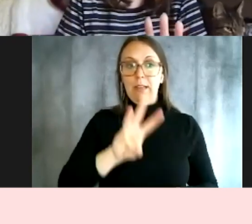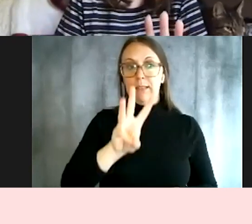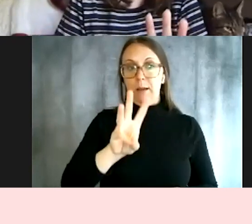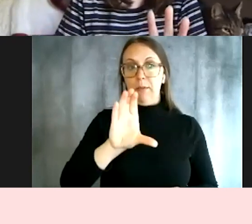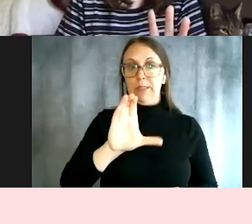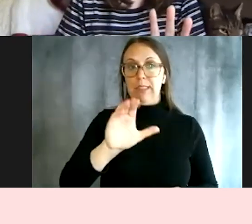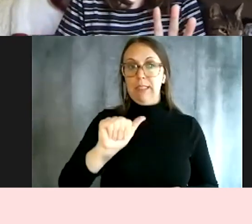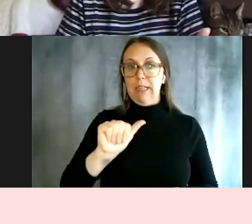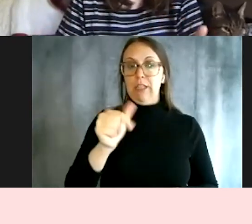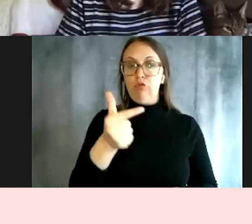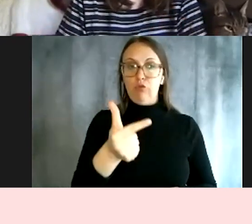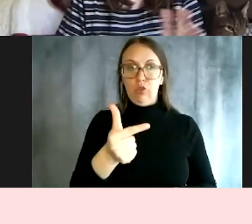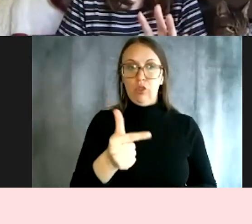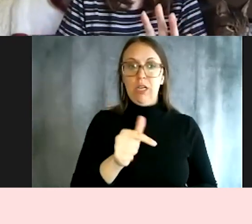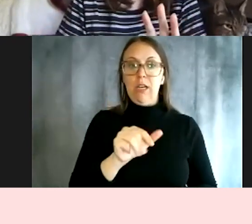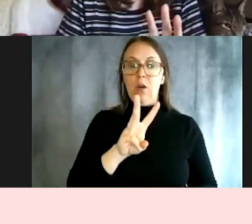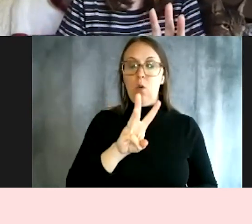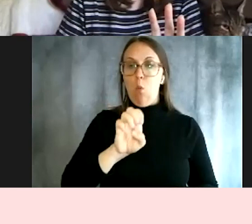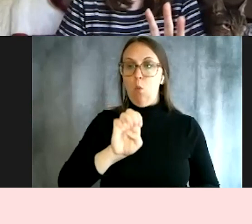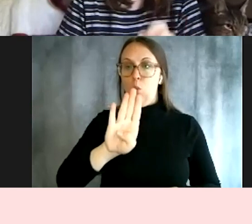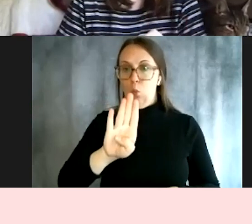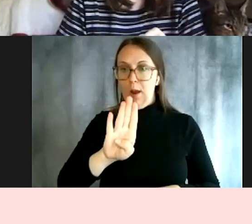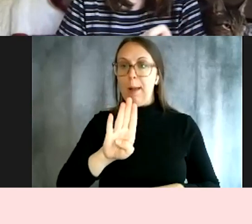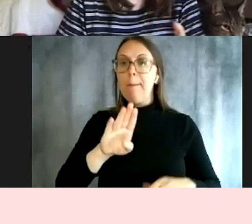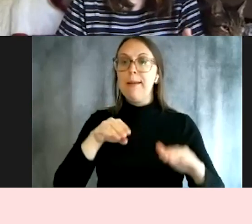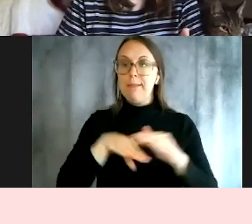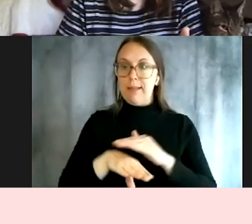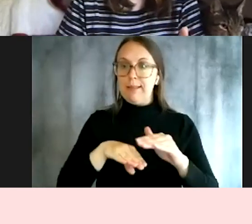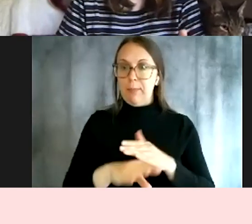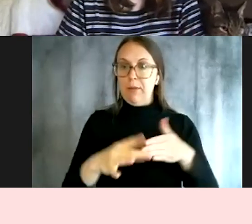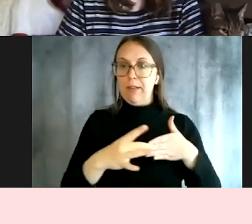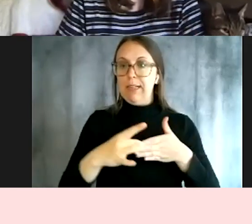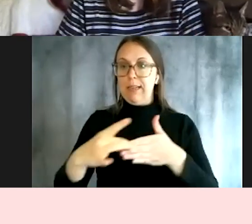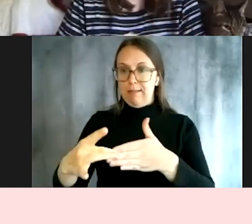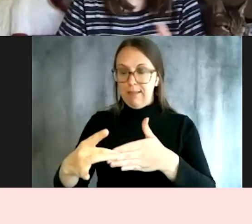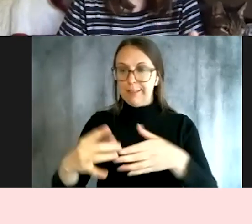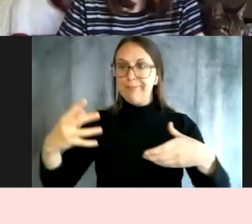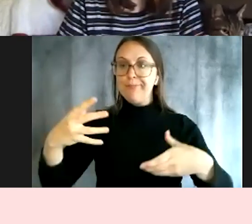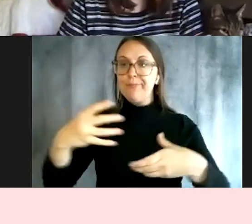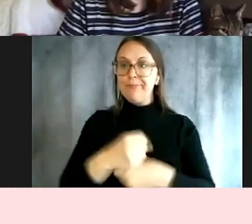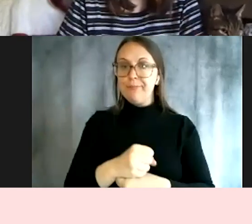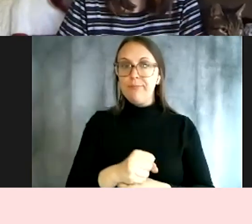which unfortunately is often referred to as WCAG even though I hate the sound of that